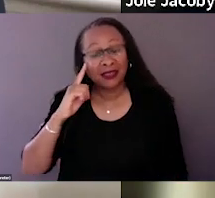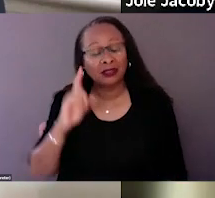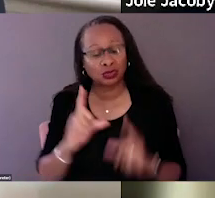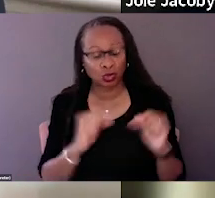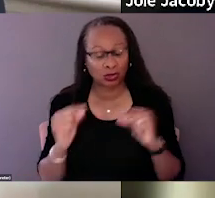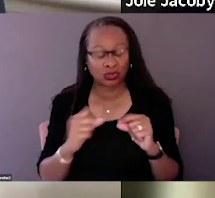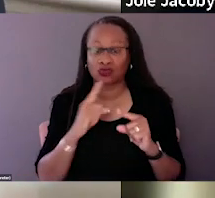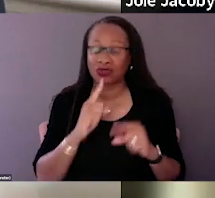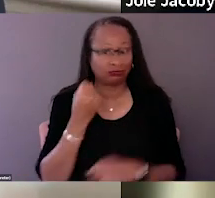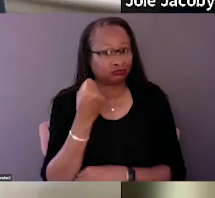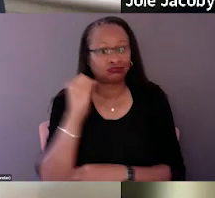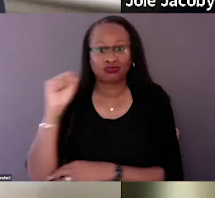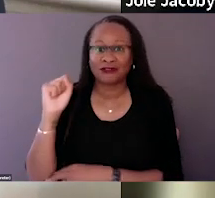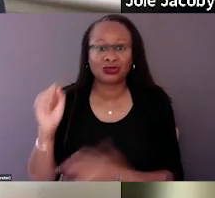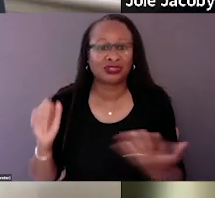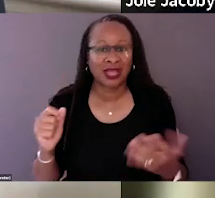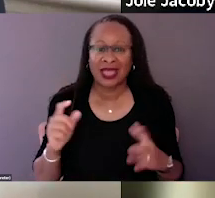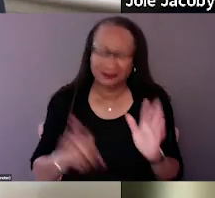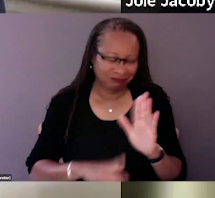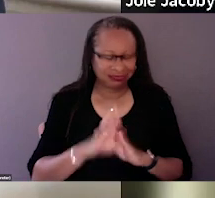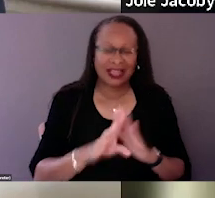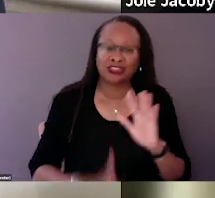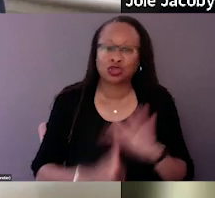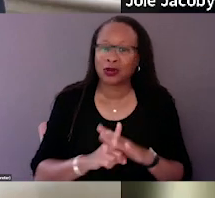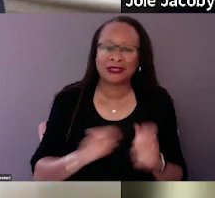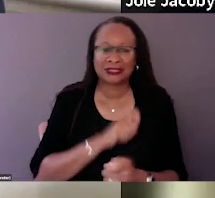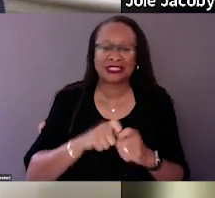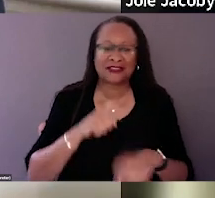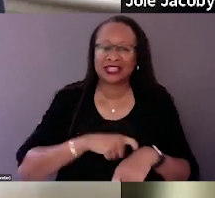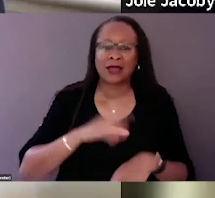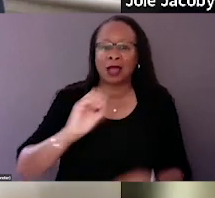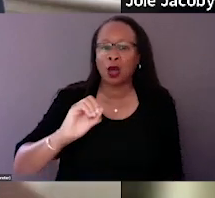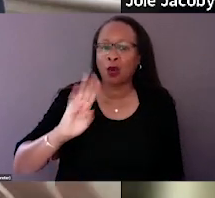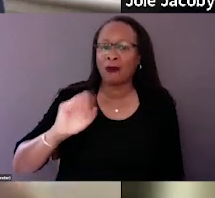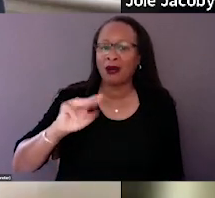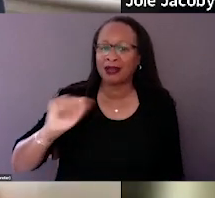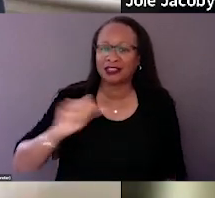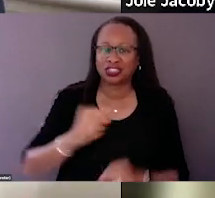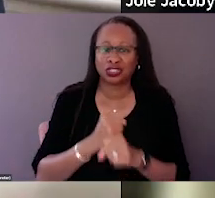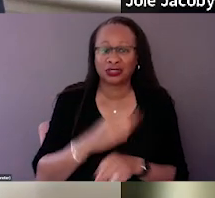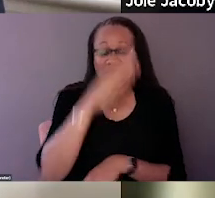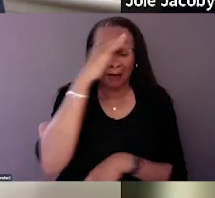in the sense that it came about at a certain time, the Obama years, Black Lives Matter. There are certain moments, lightning amount of moments